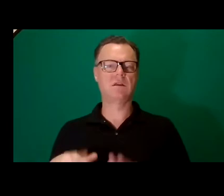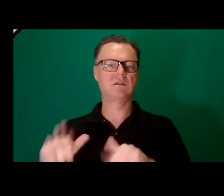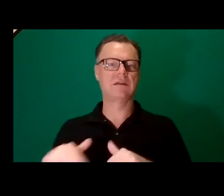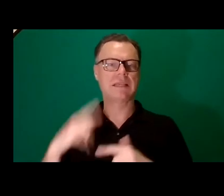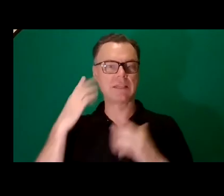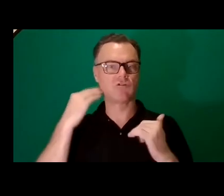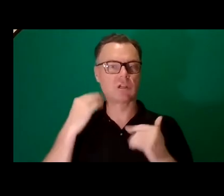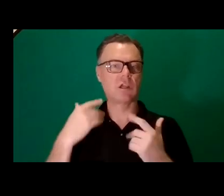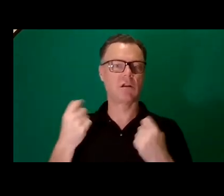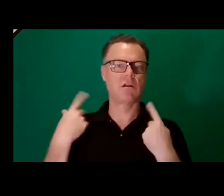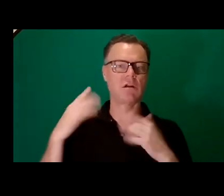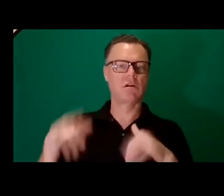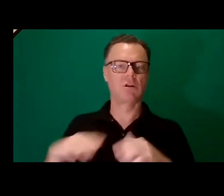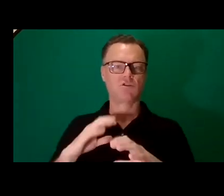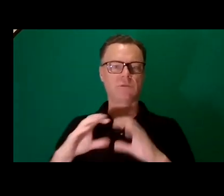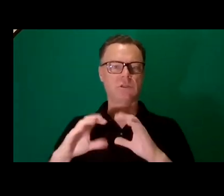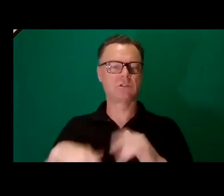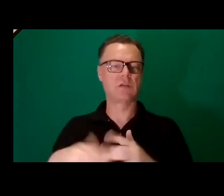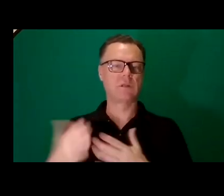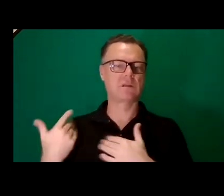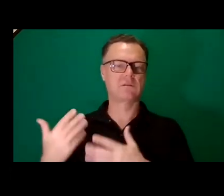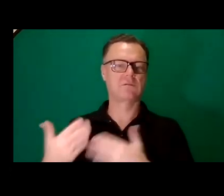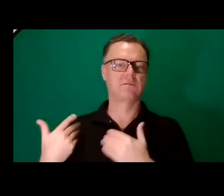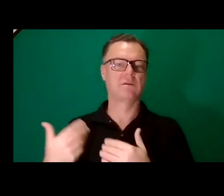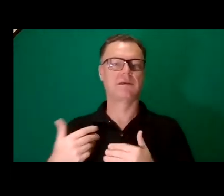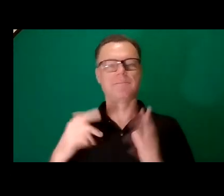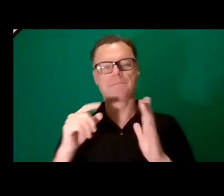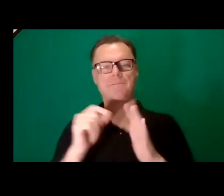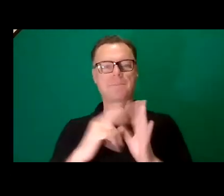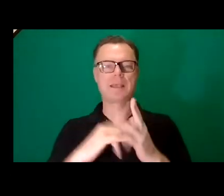and communication, so I'll kind of go back to the beginning.